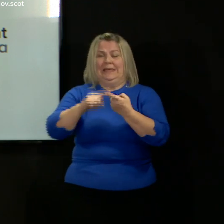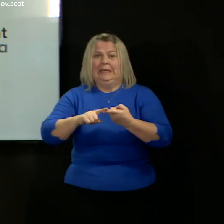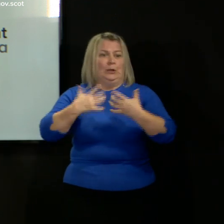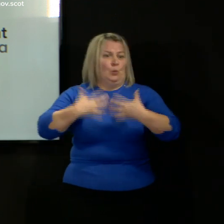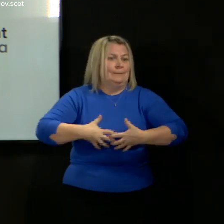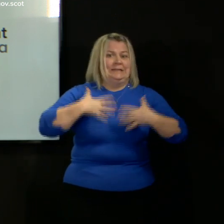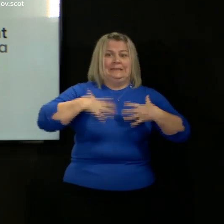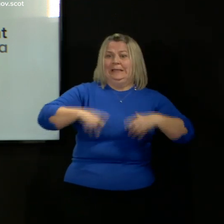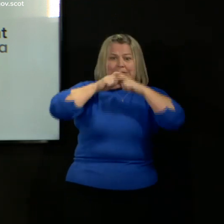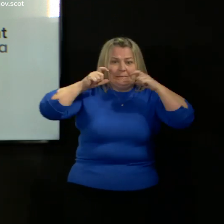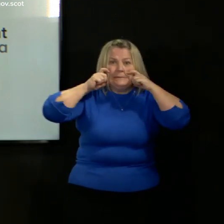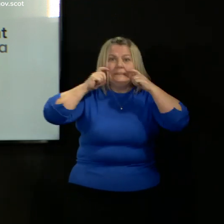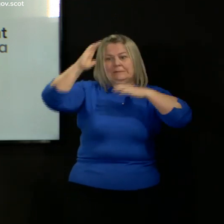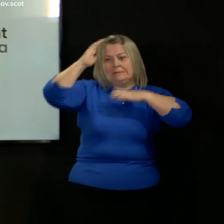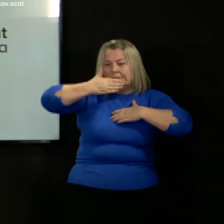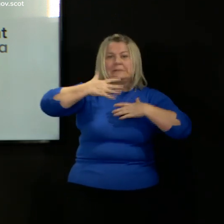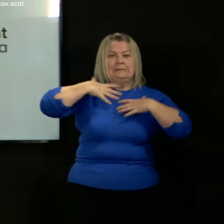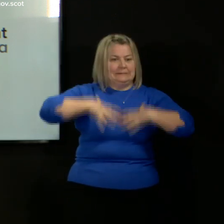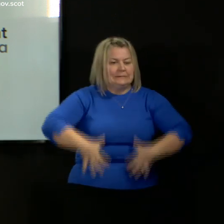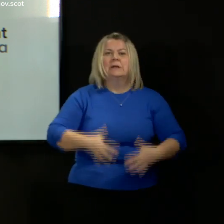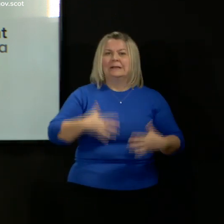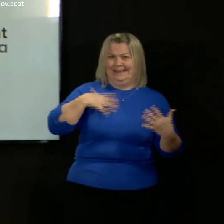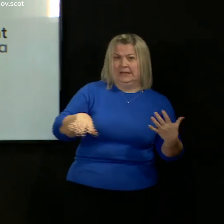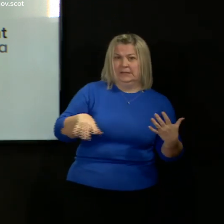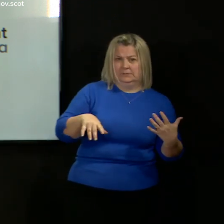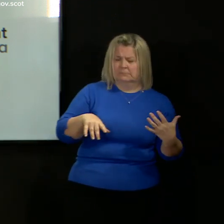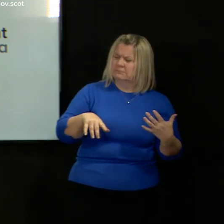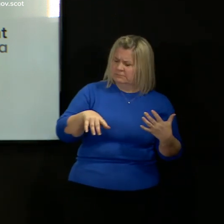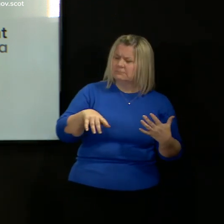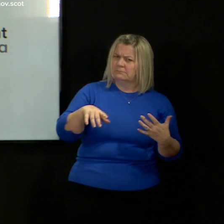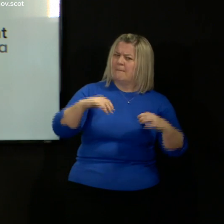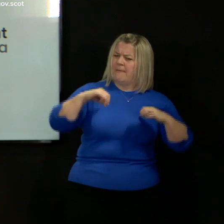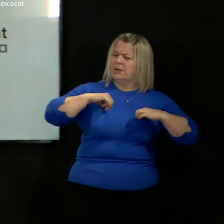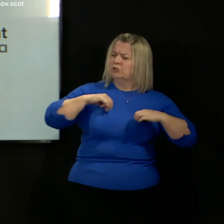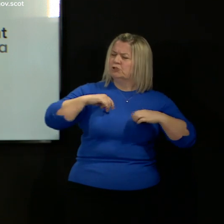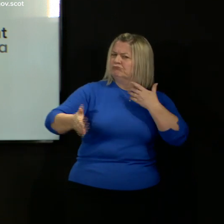being very very particular about making sure that those the right stock the for